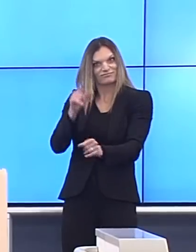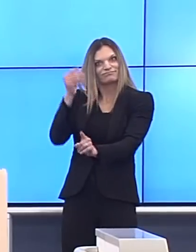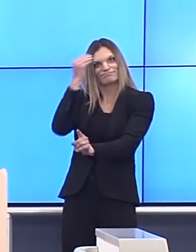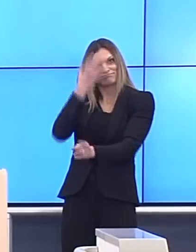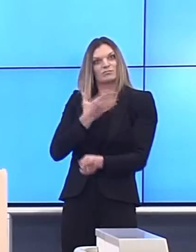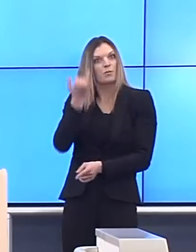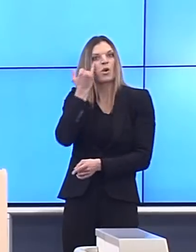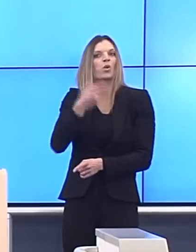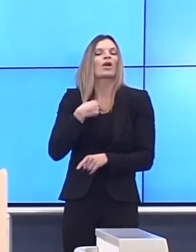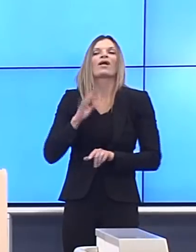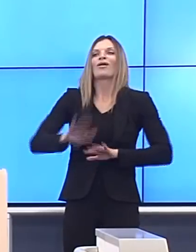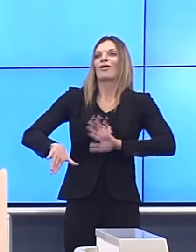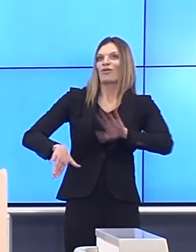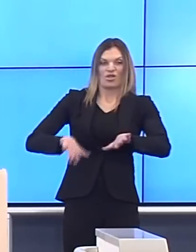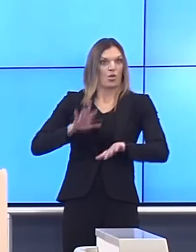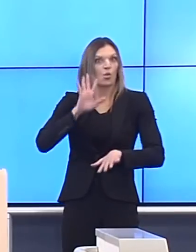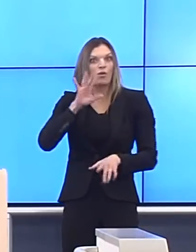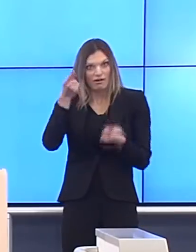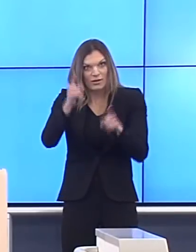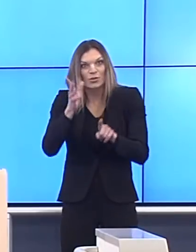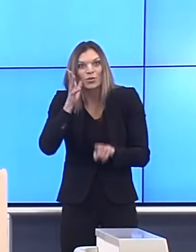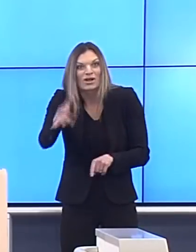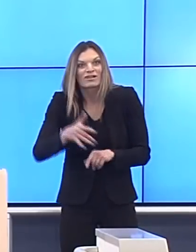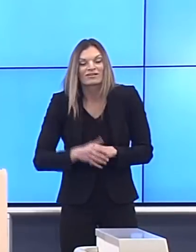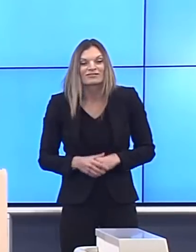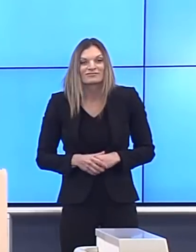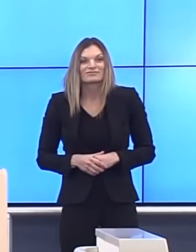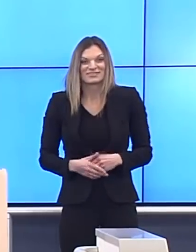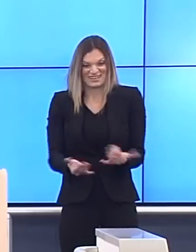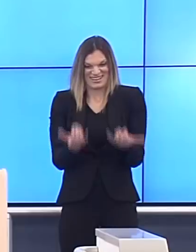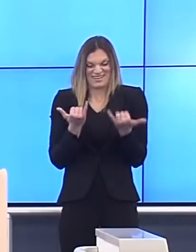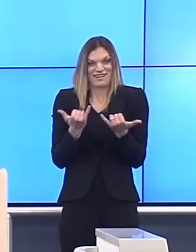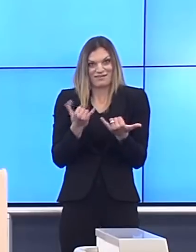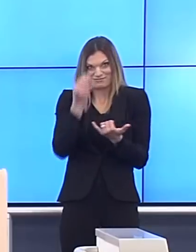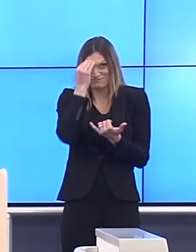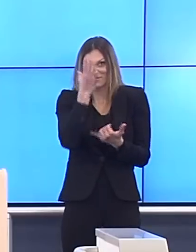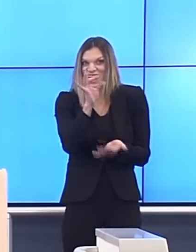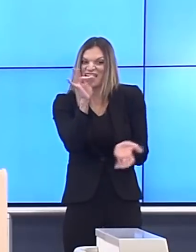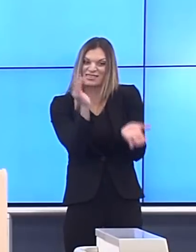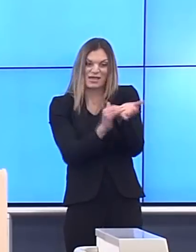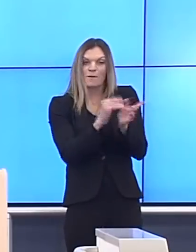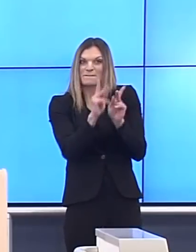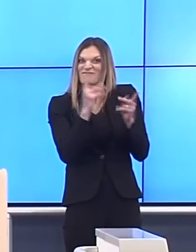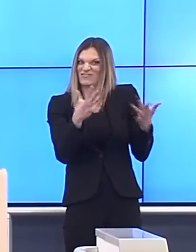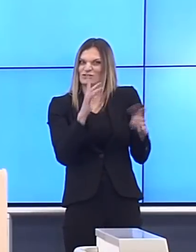PER WEEK HERE IN MICHIGAN. WHY YOU THINK ABOUT 1000 DEATHS PER WEEK IS WHAT ONE OF THE